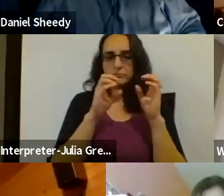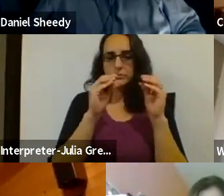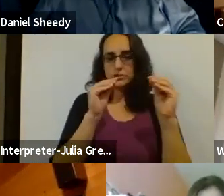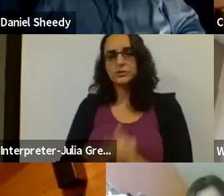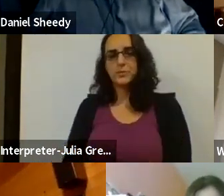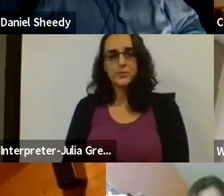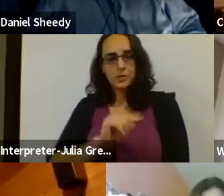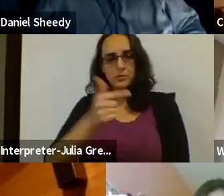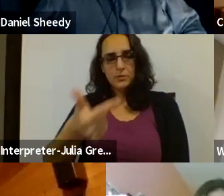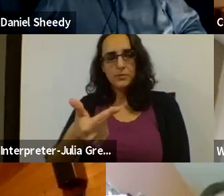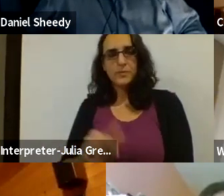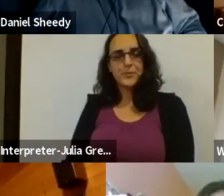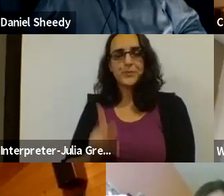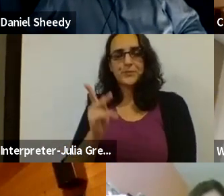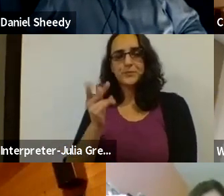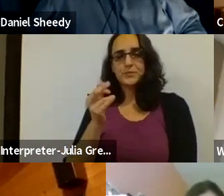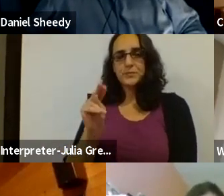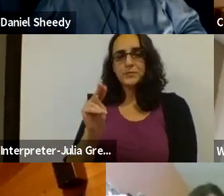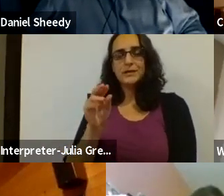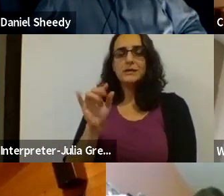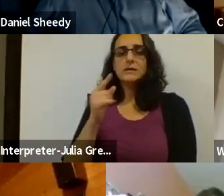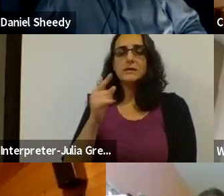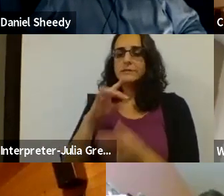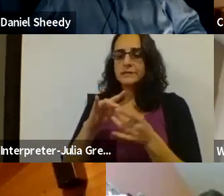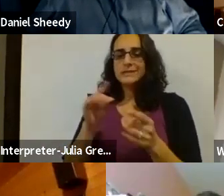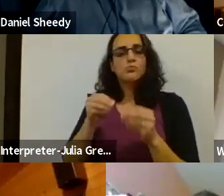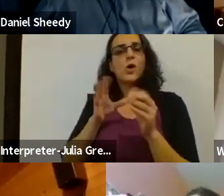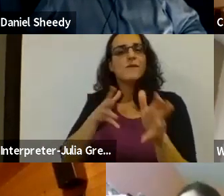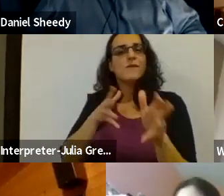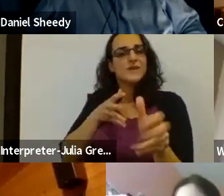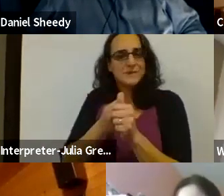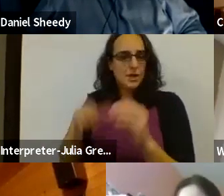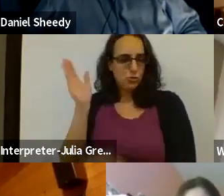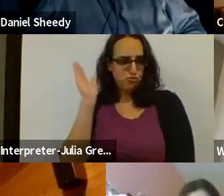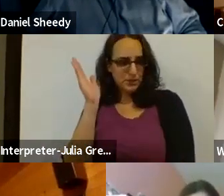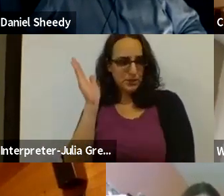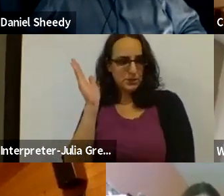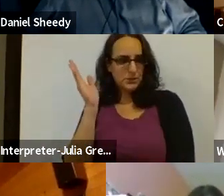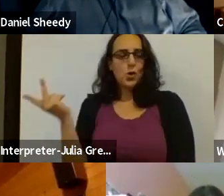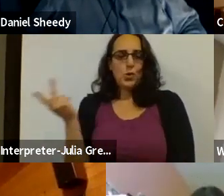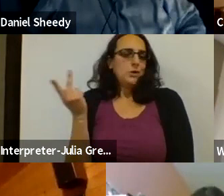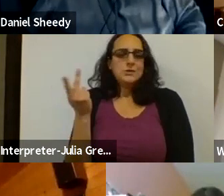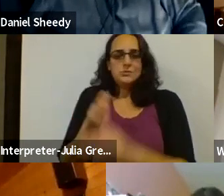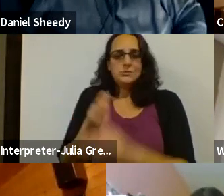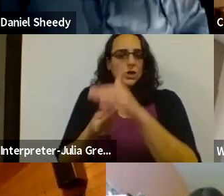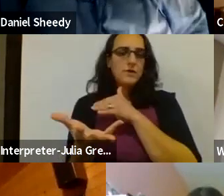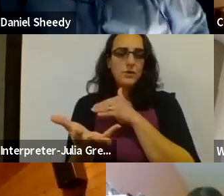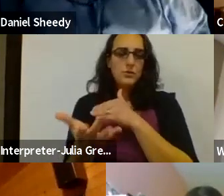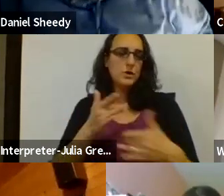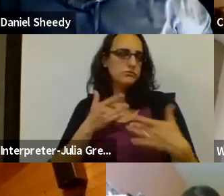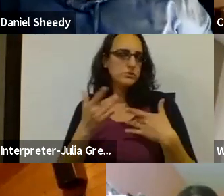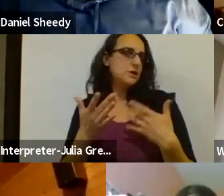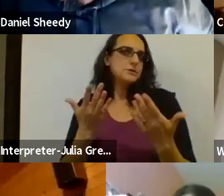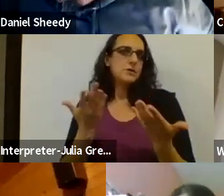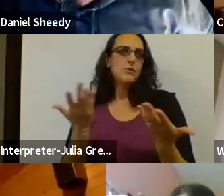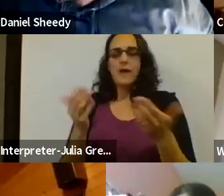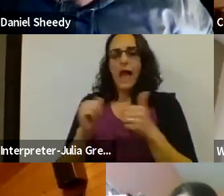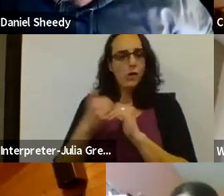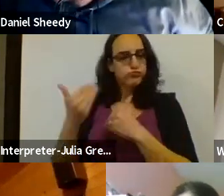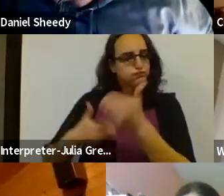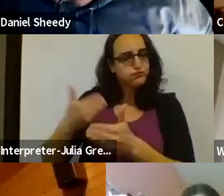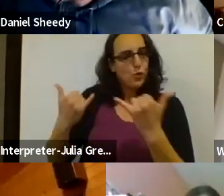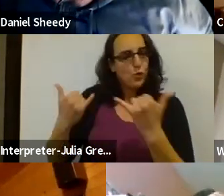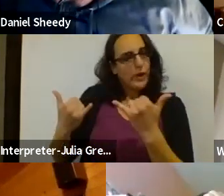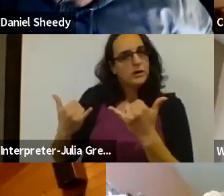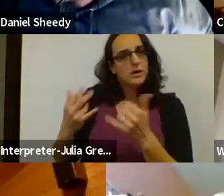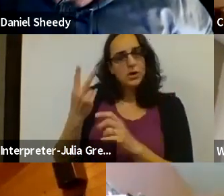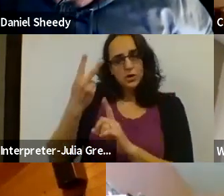Karen Winsper: So this is going to be more of an update than a presentation and we're really just trying to give you a sense of where we stand today and two months into the school year.